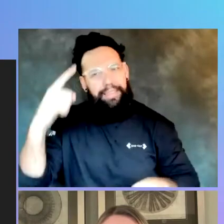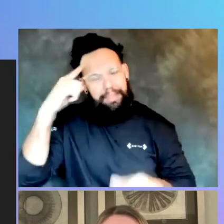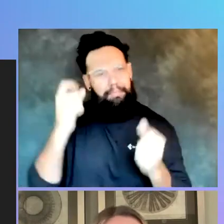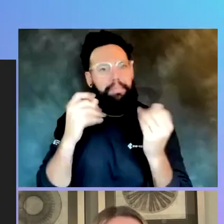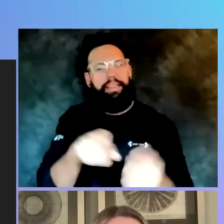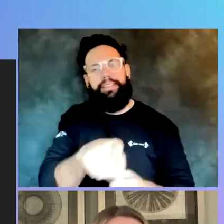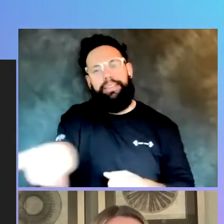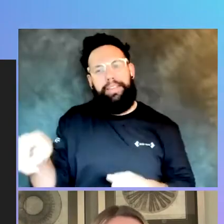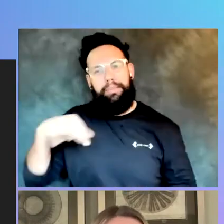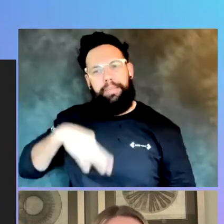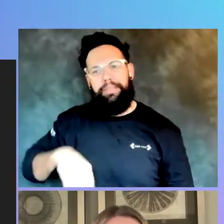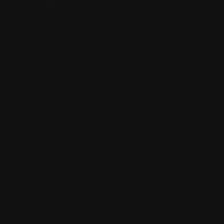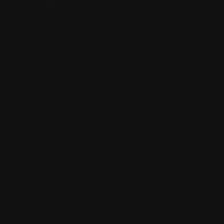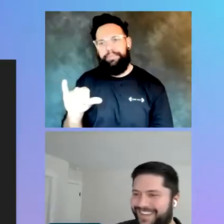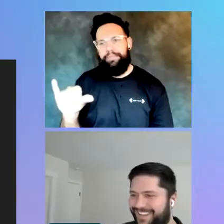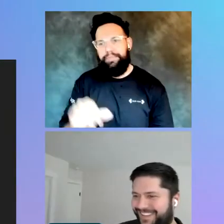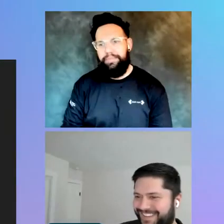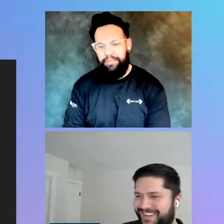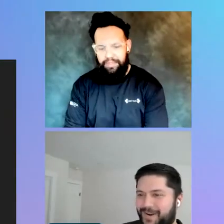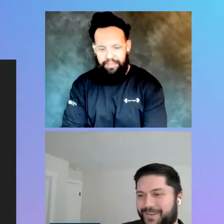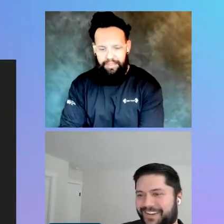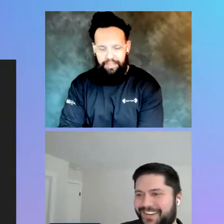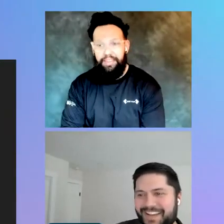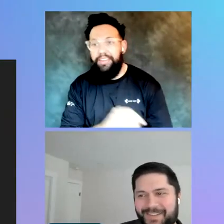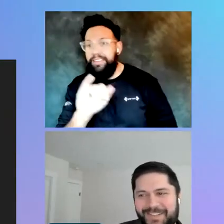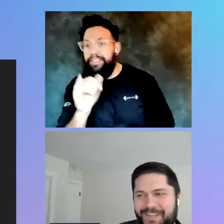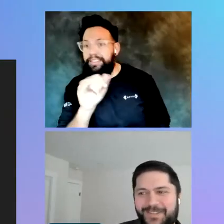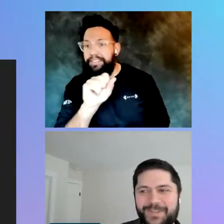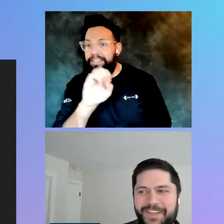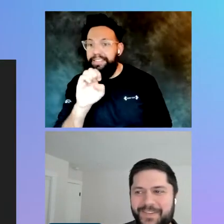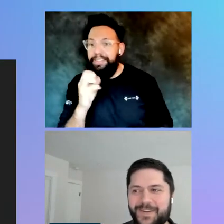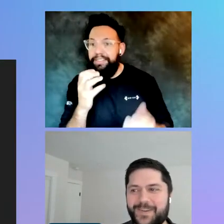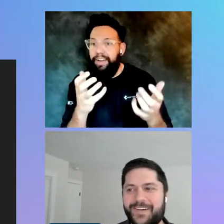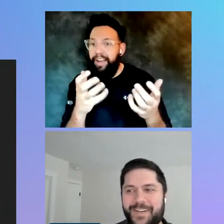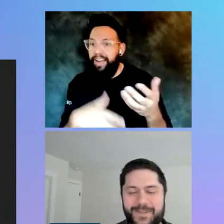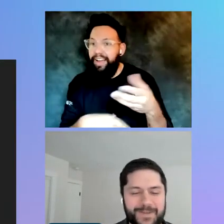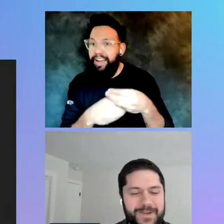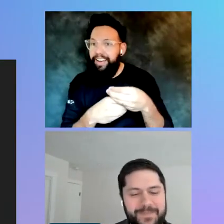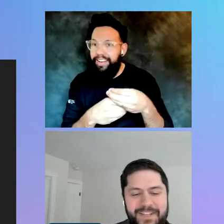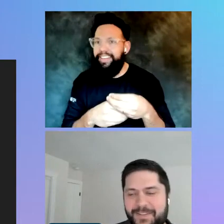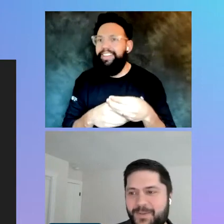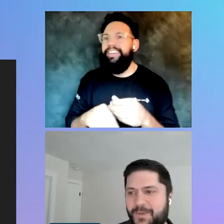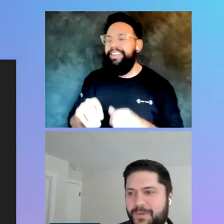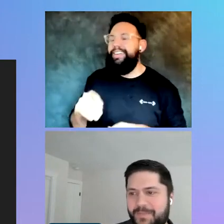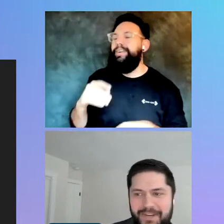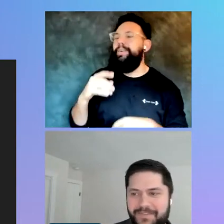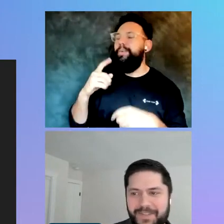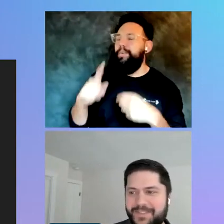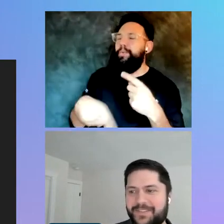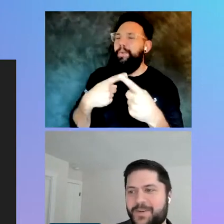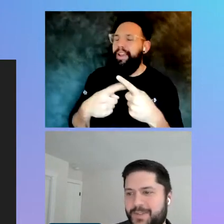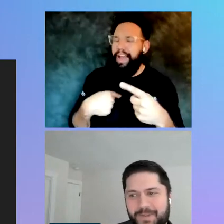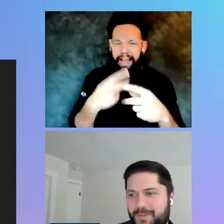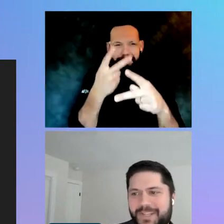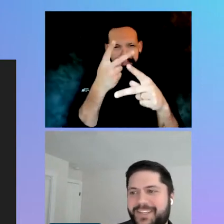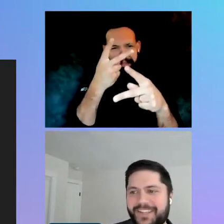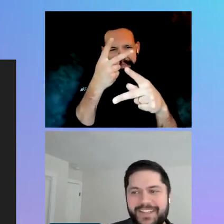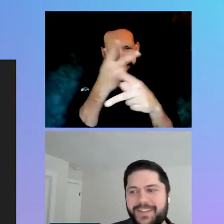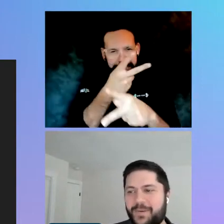that one as well. Uh Jesse, anything to add? What Oh, yeah. I was going to say as soon as I figure out how to update the